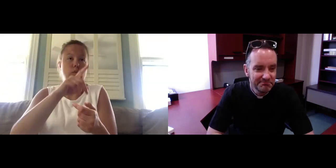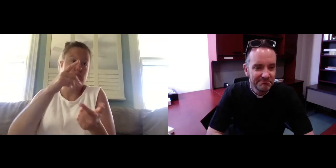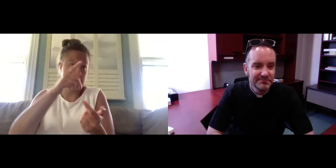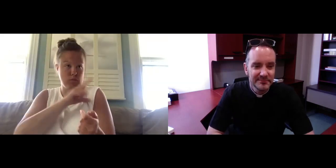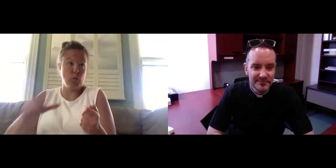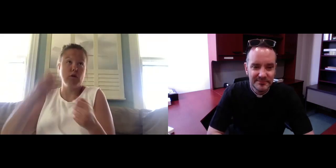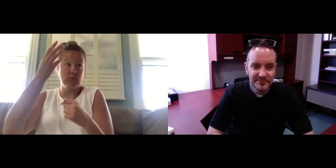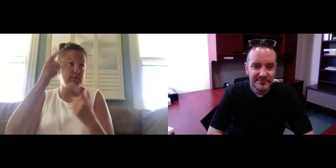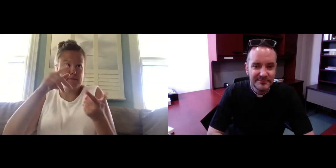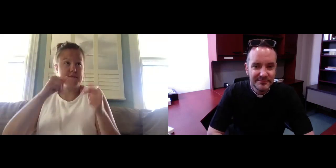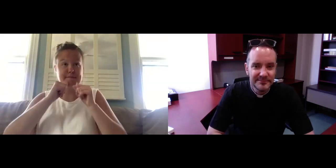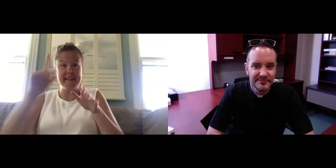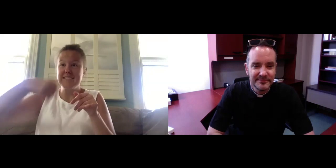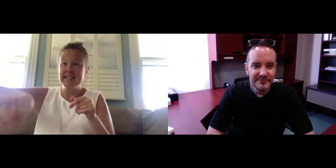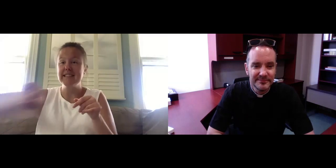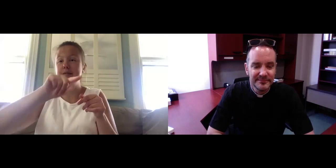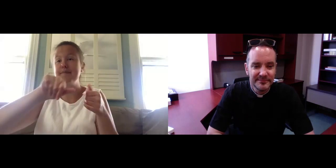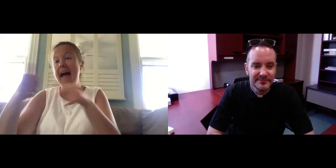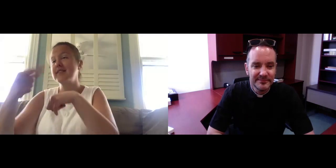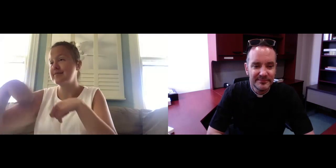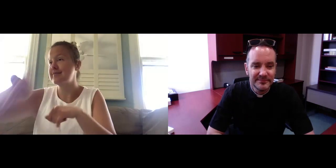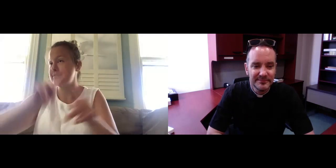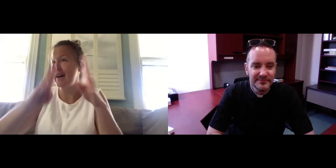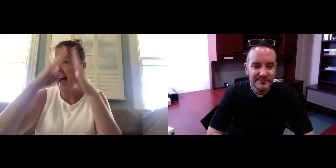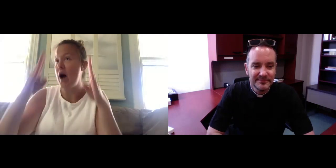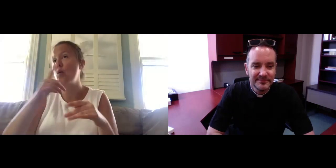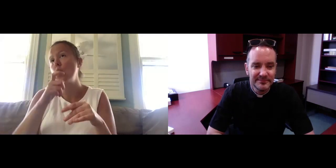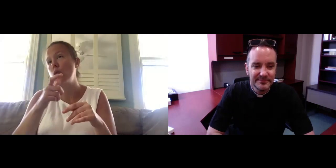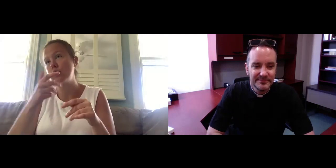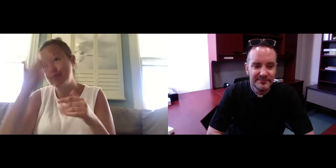here." He asked for a light and rushed in and, trembling with fear, he fell down before